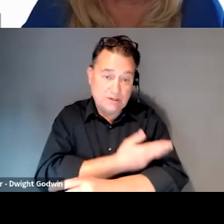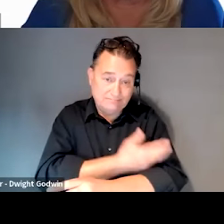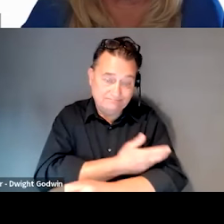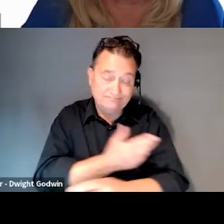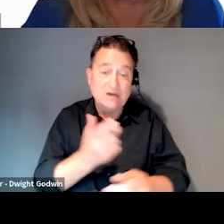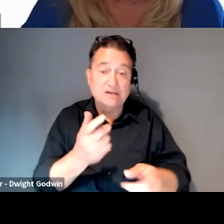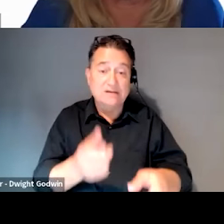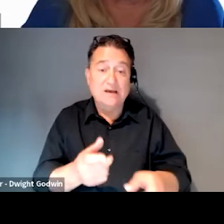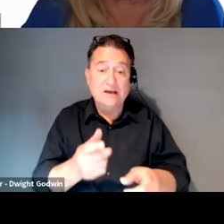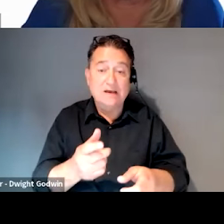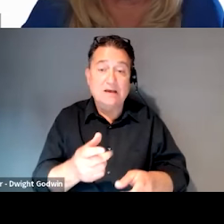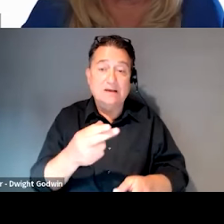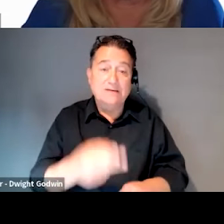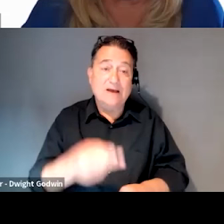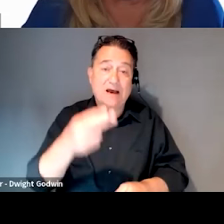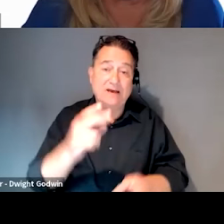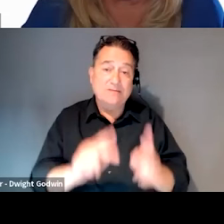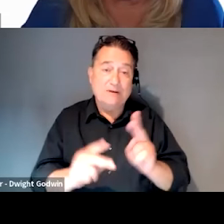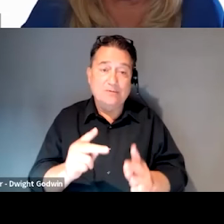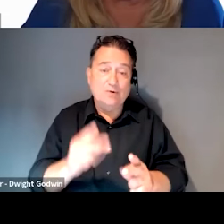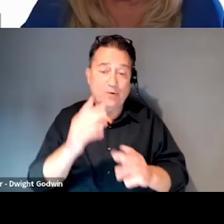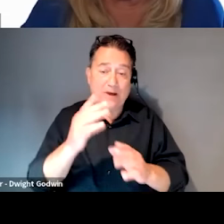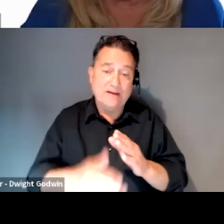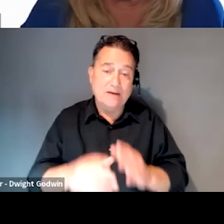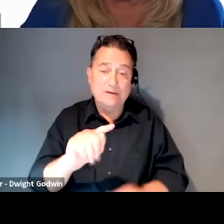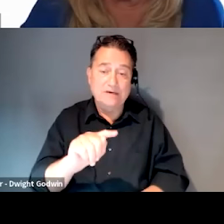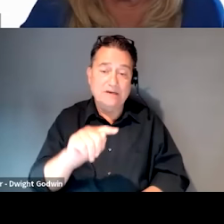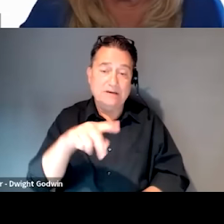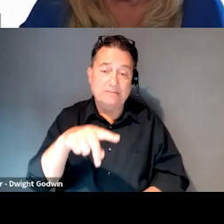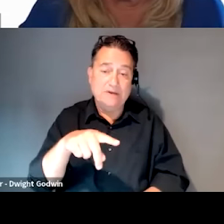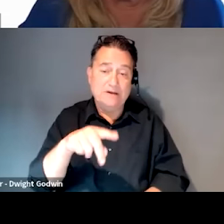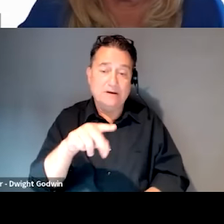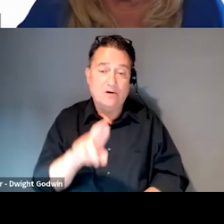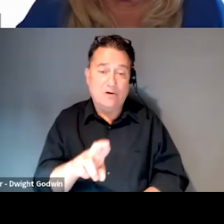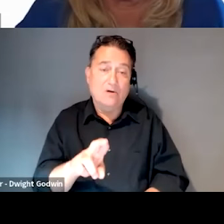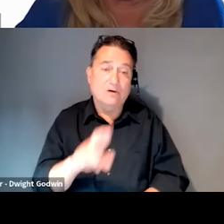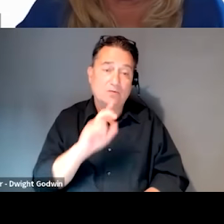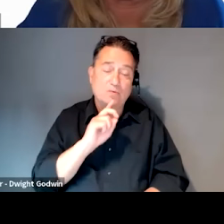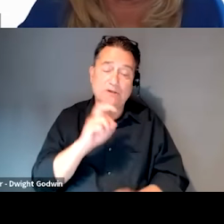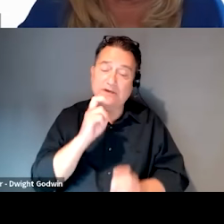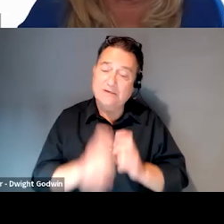that end up in TPR. These are hard to serve complex cases. And unless we can systematically